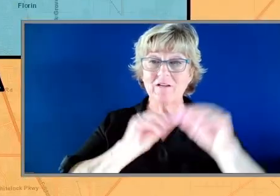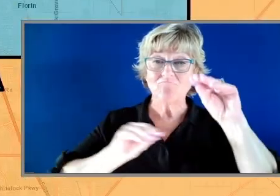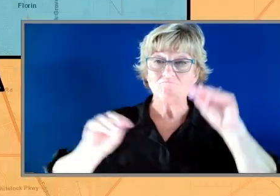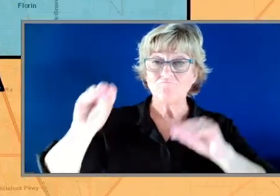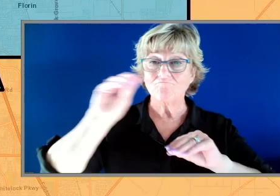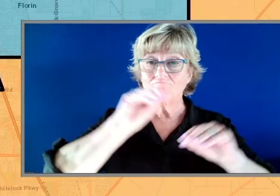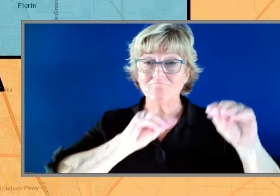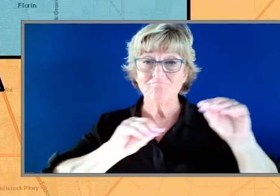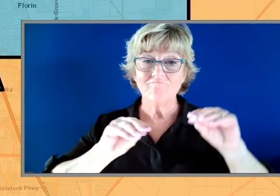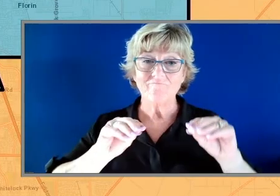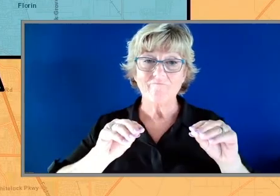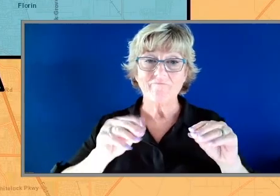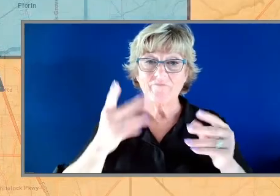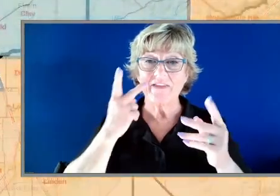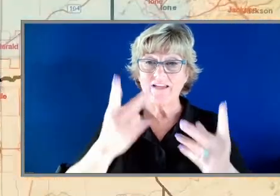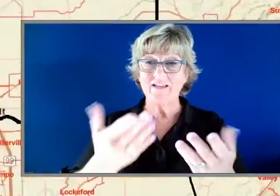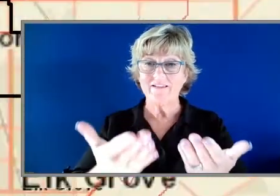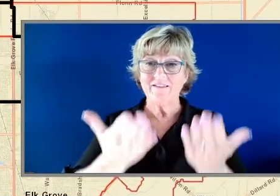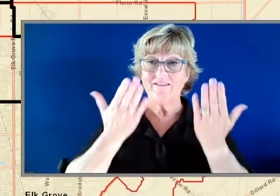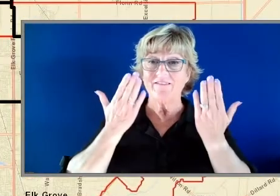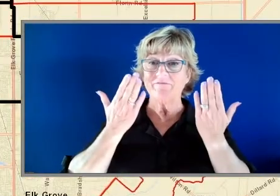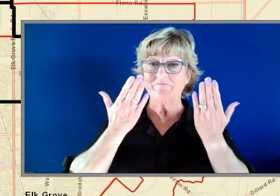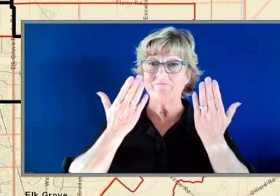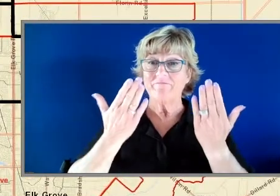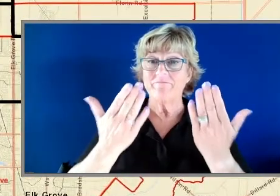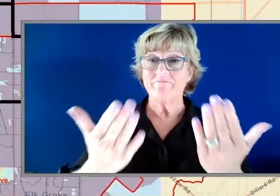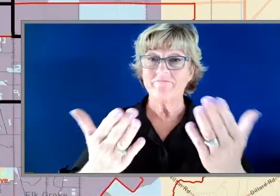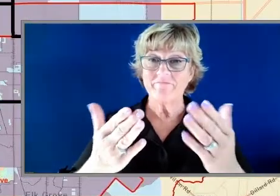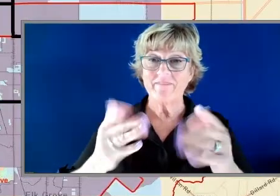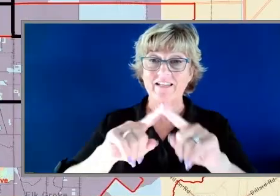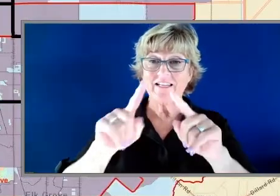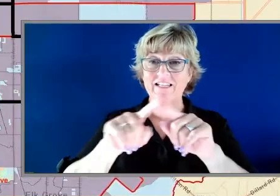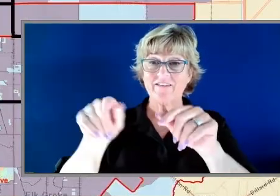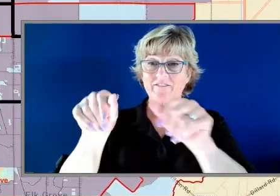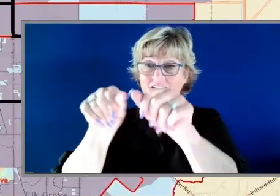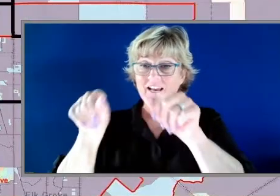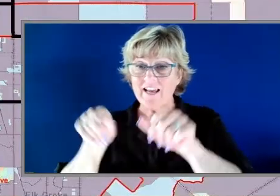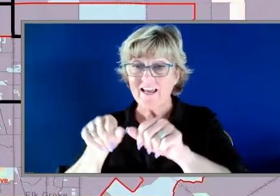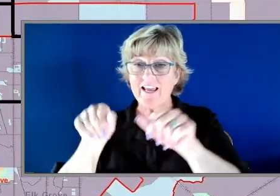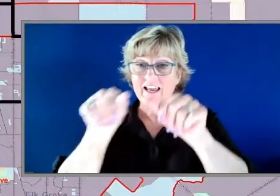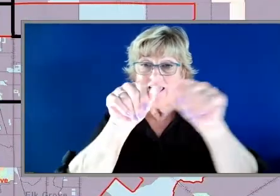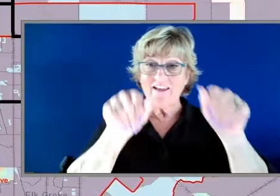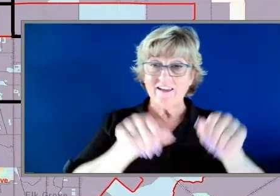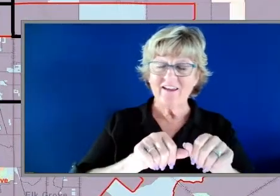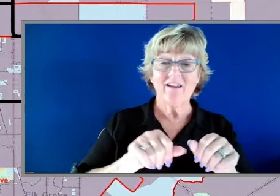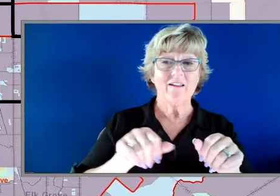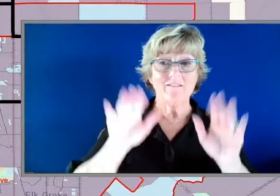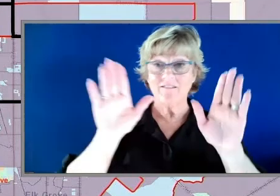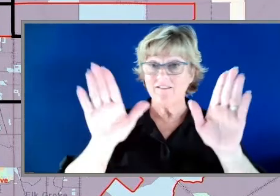Studio: These simple maps are interactive as you step your way through them to see details about districts and tracks, they